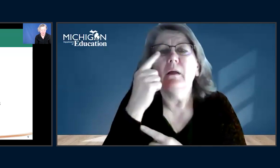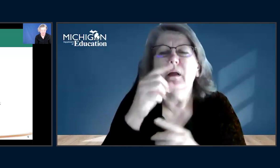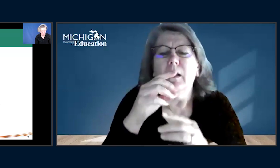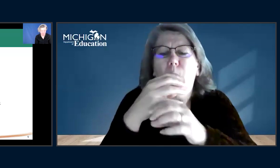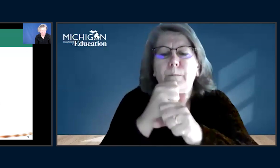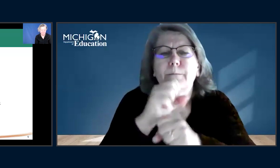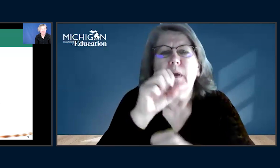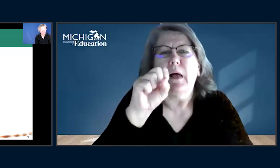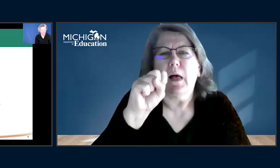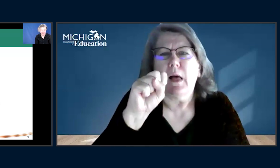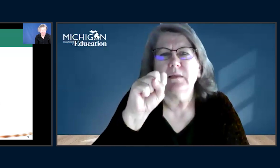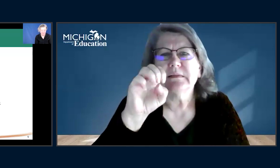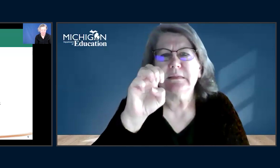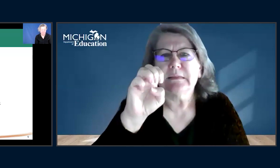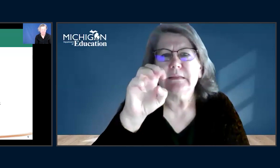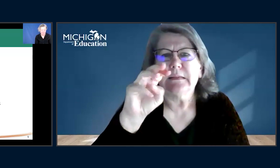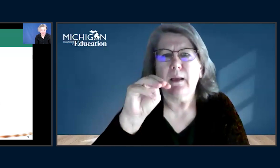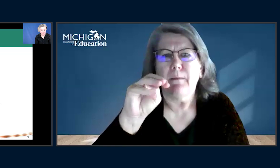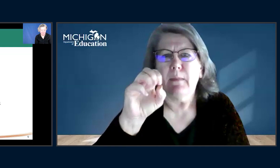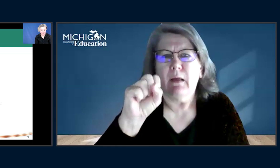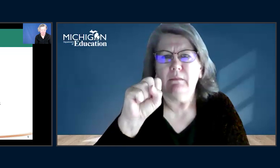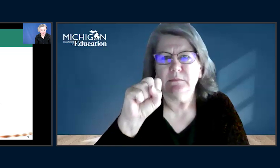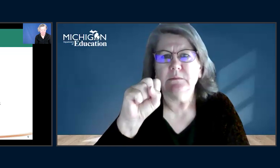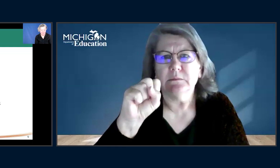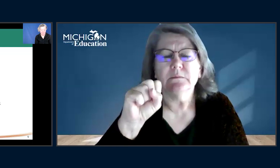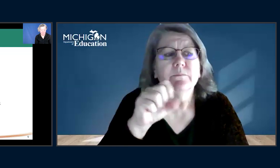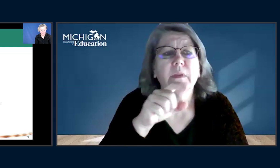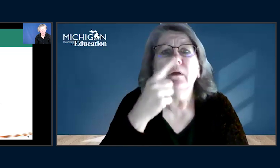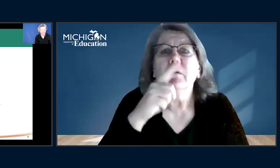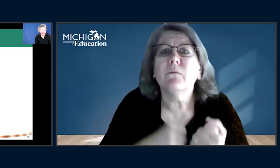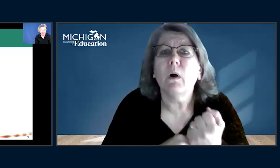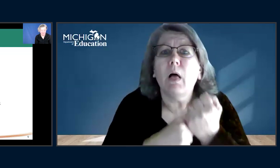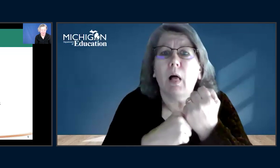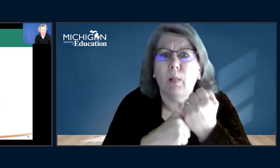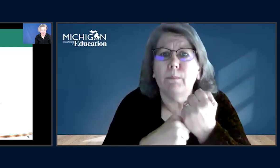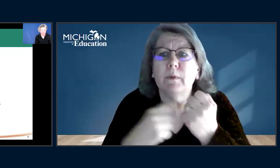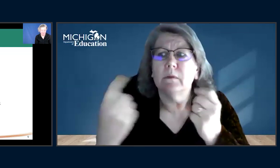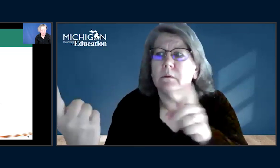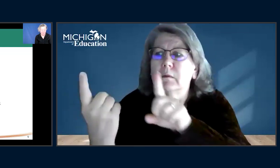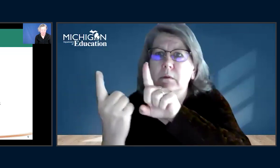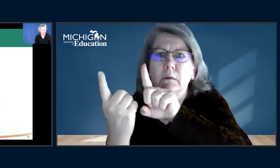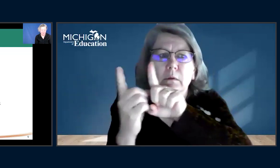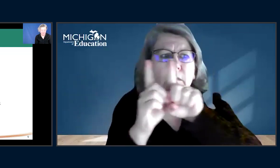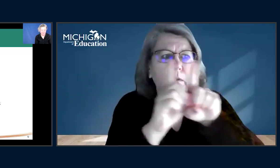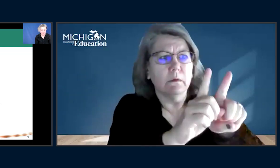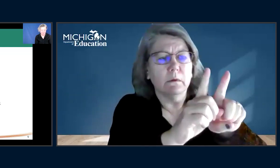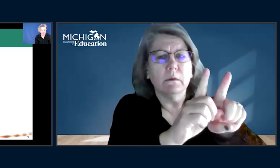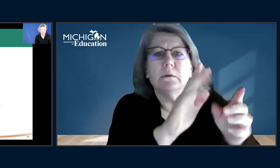to be able to contact them. And, if it's-- SEMS is the acronym, and they contact them